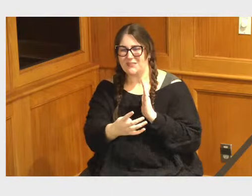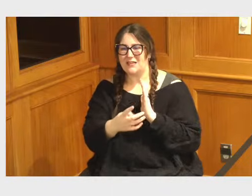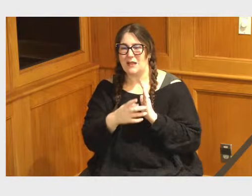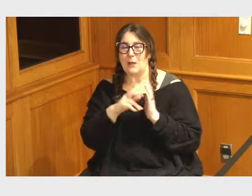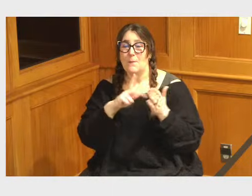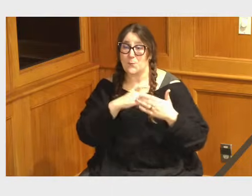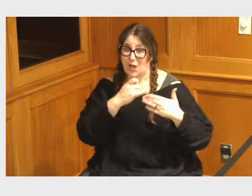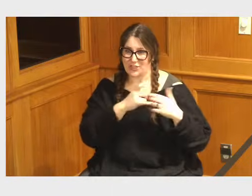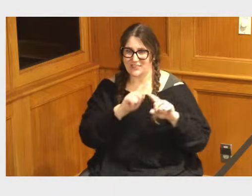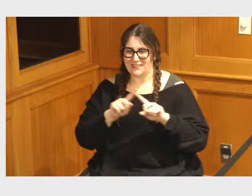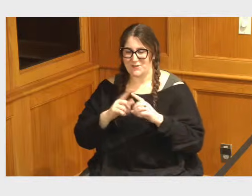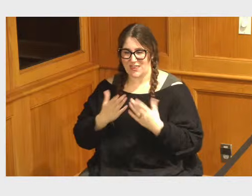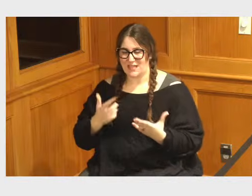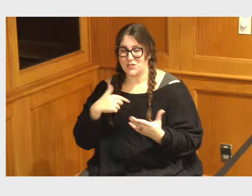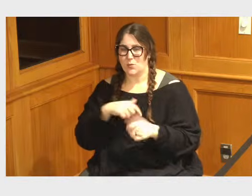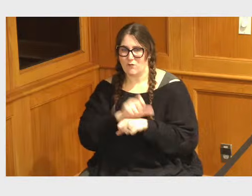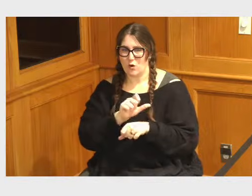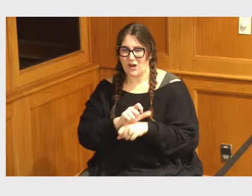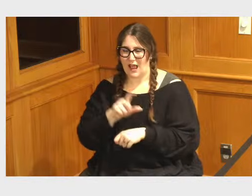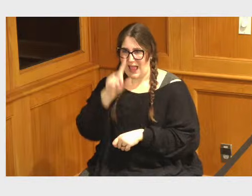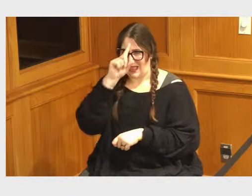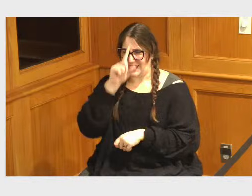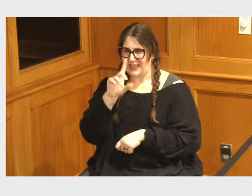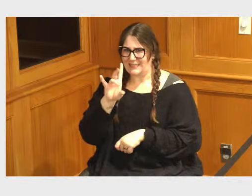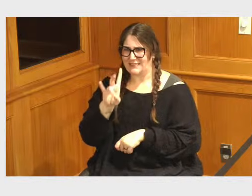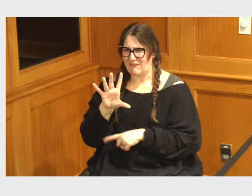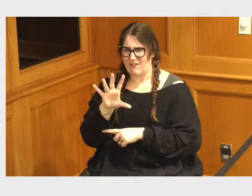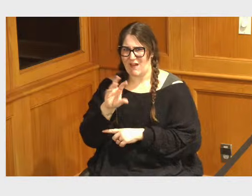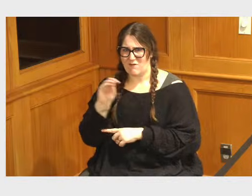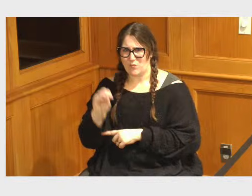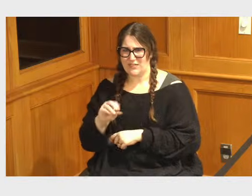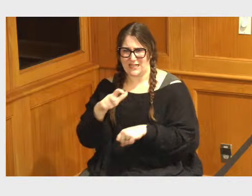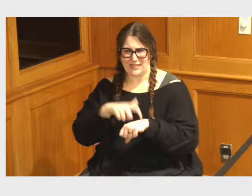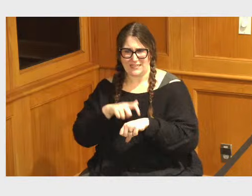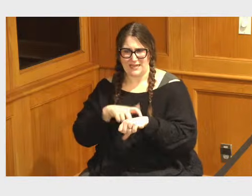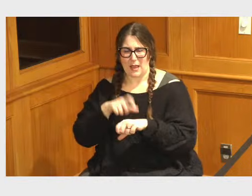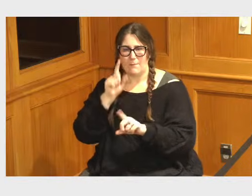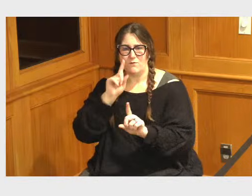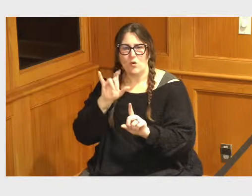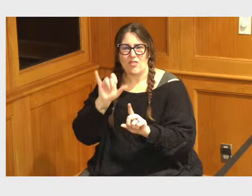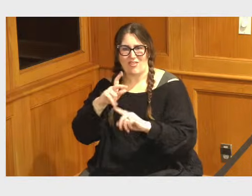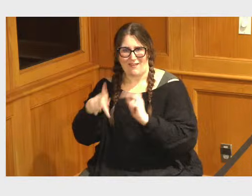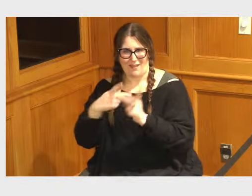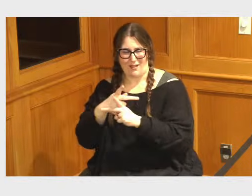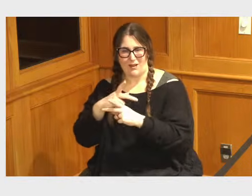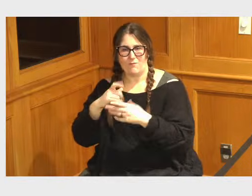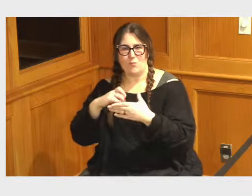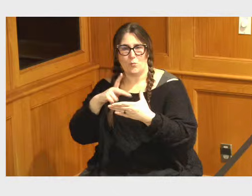worked on, I'd say we spend 75% of our time on these catalyzing projects and spending time trying